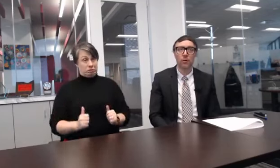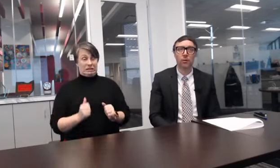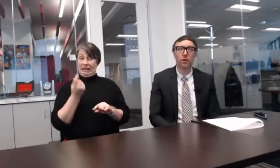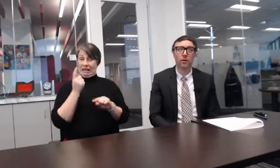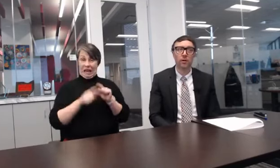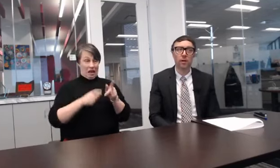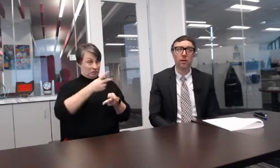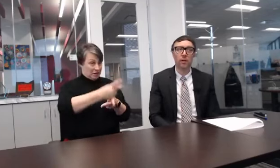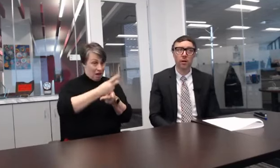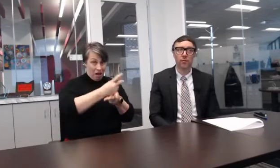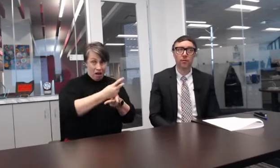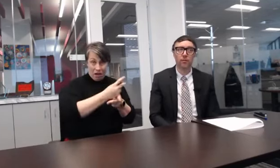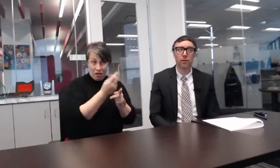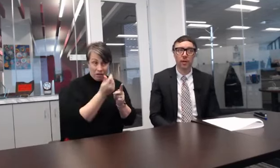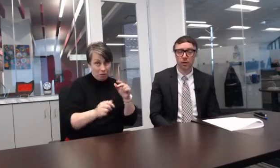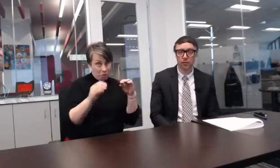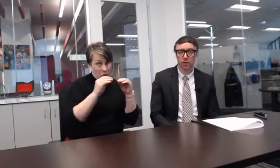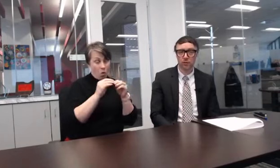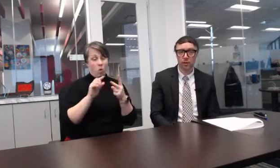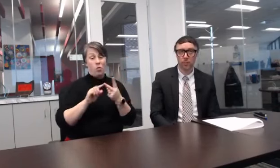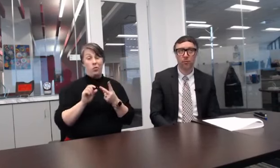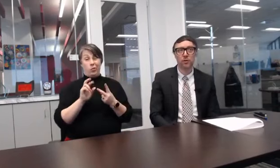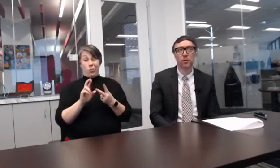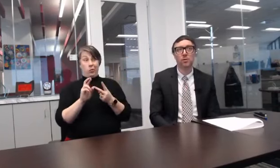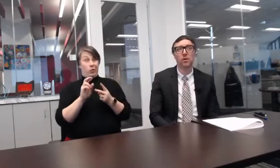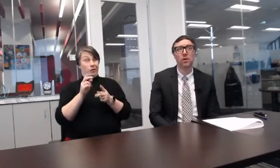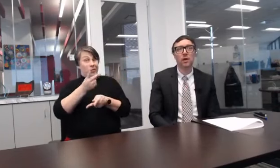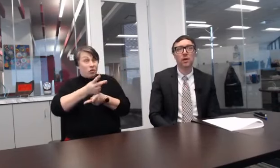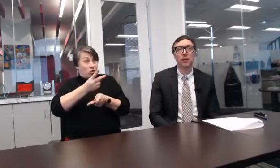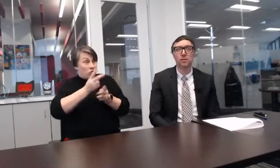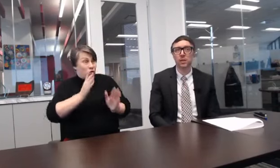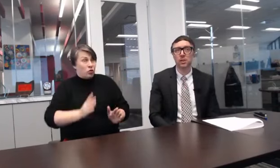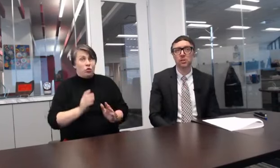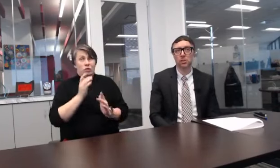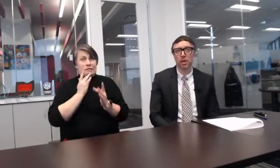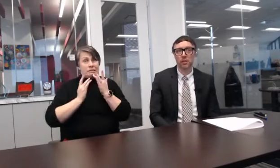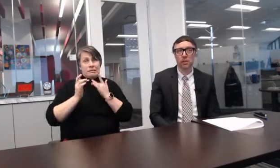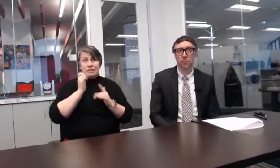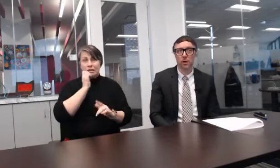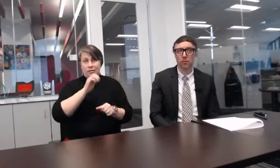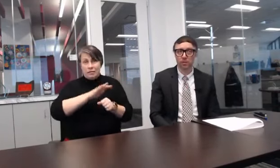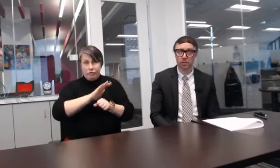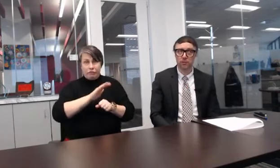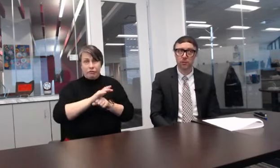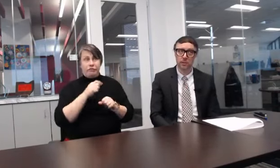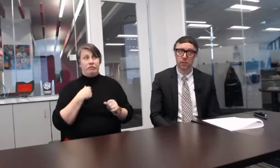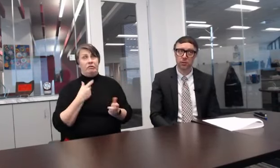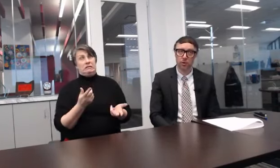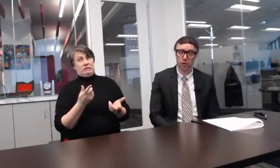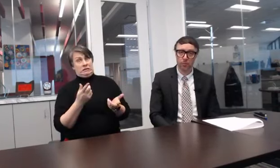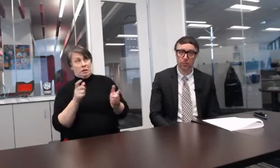Or there are not enough caregivers available for you and this means you're likely to be at risk of substantial harm.